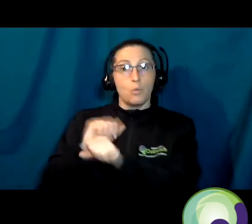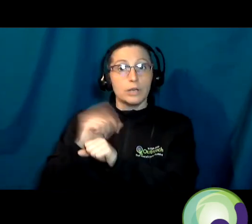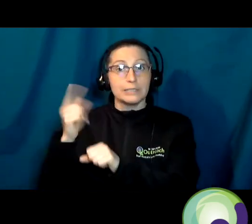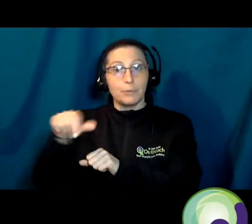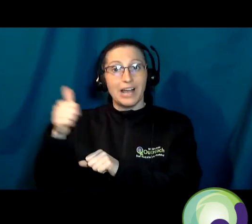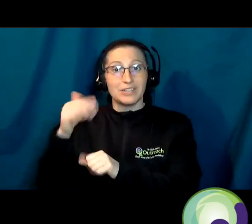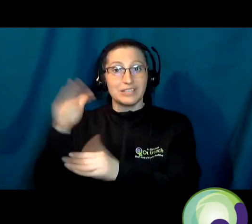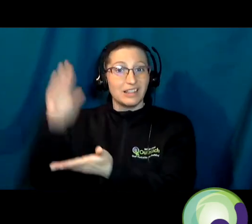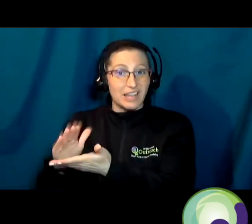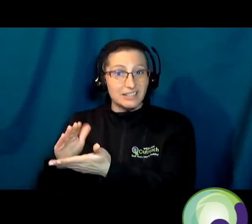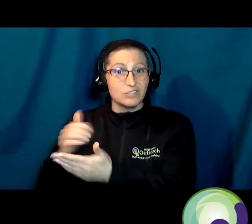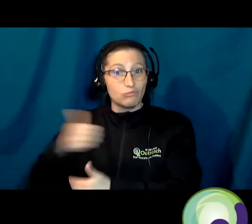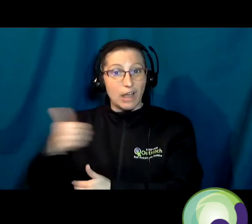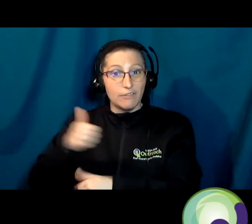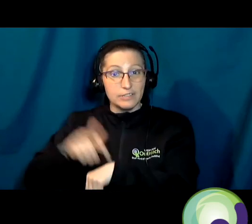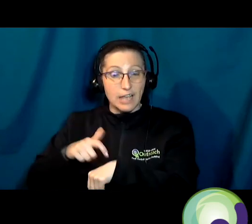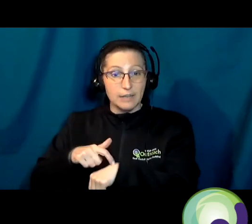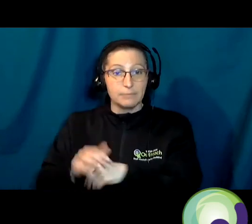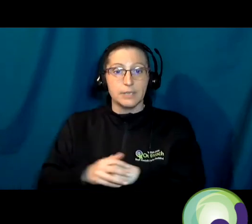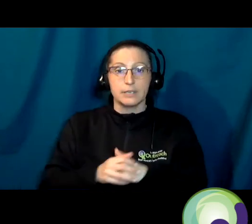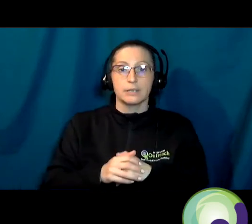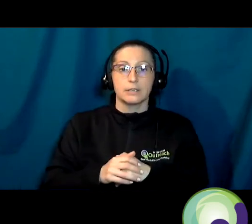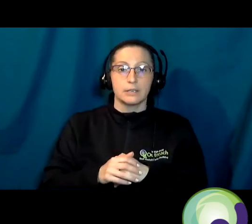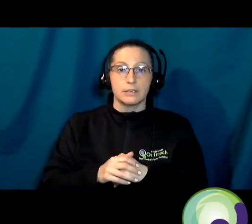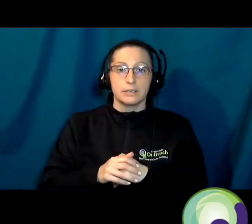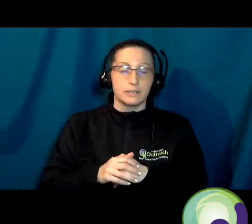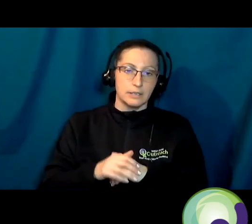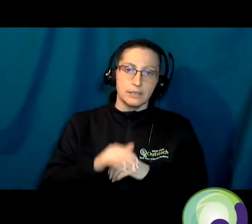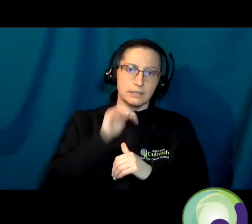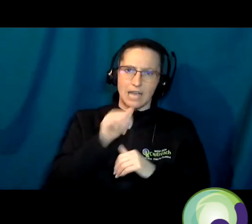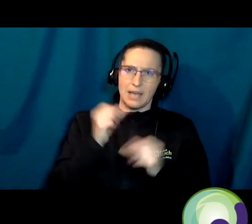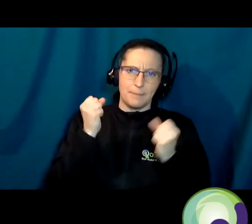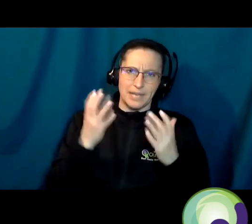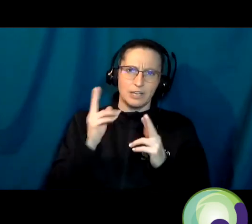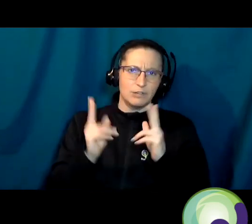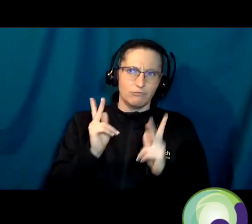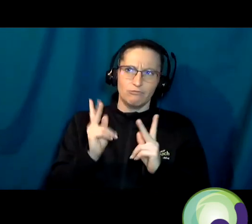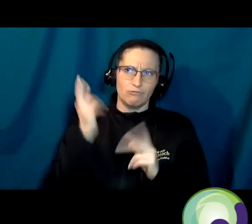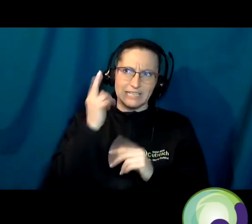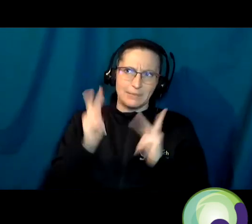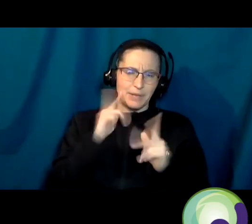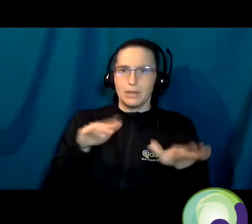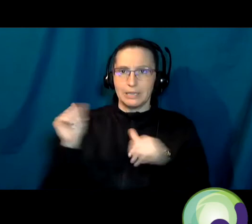There aren't a lot of reasons that people generally leave PI, we have a very low turnover